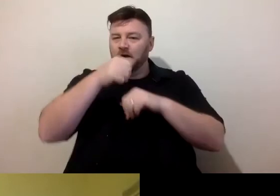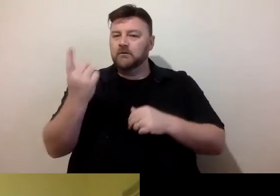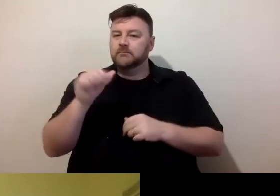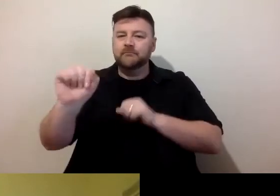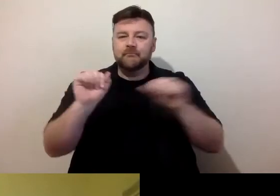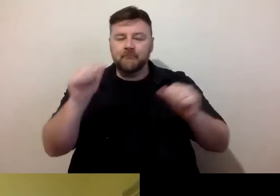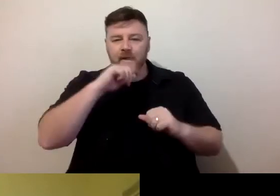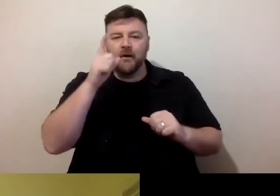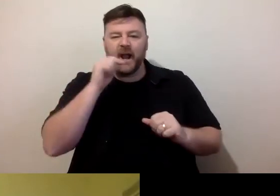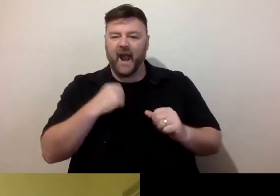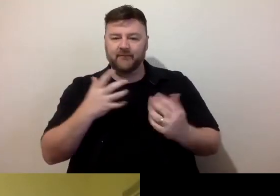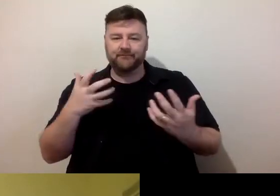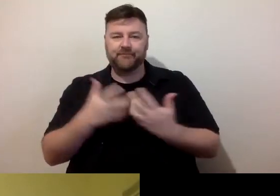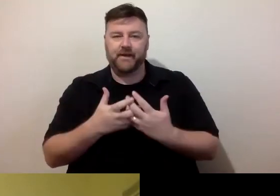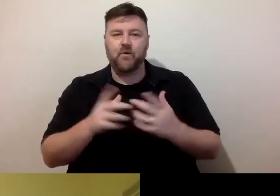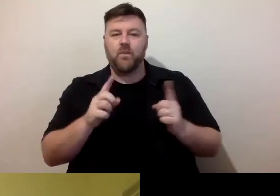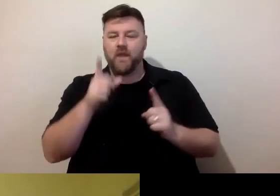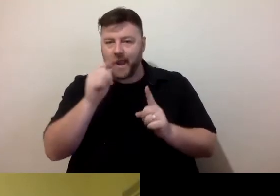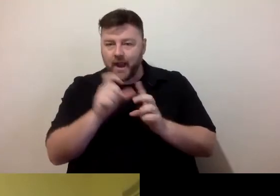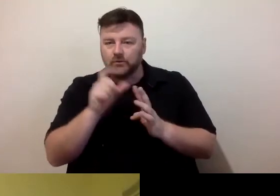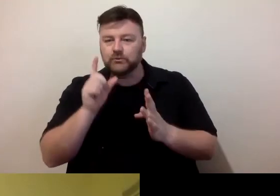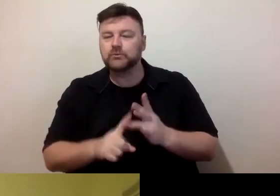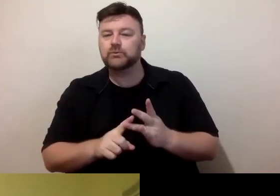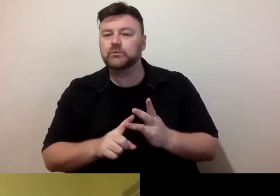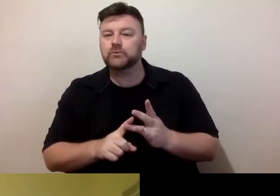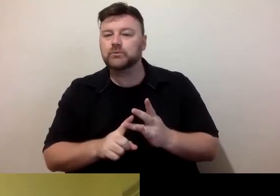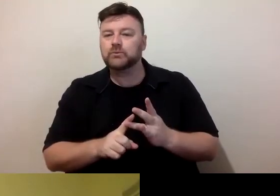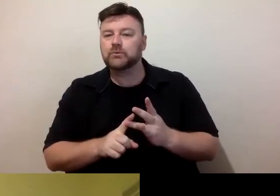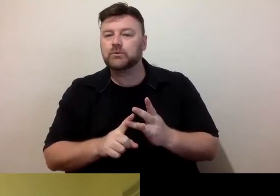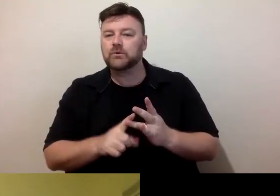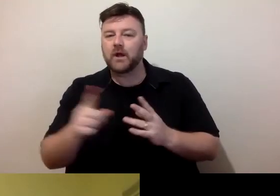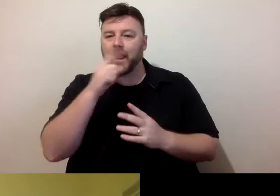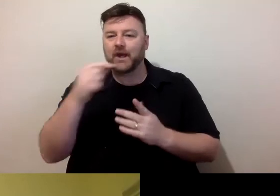it become clear so that then we can share it with people. That...